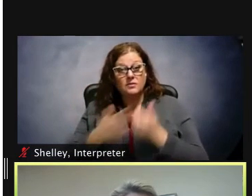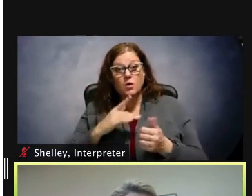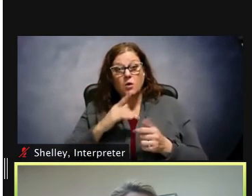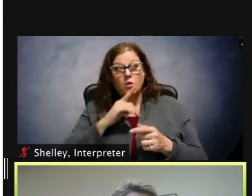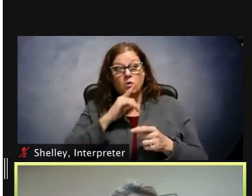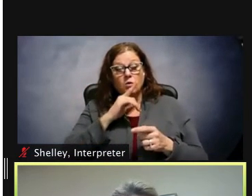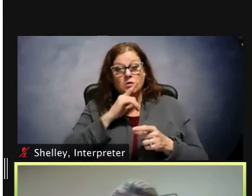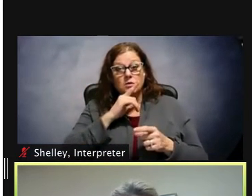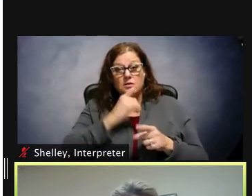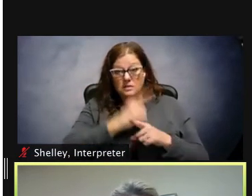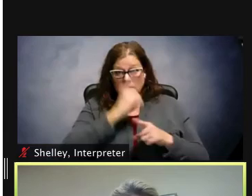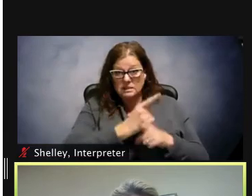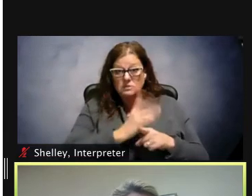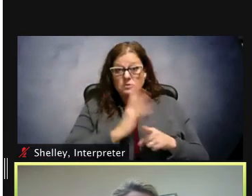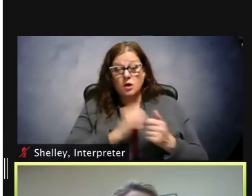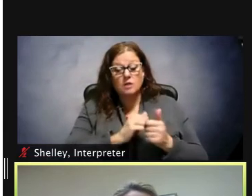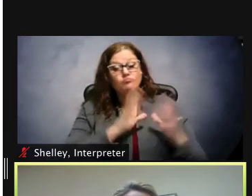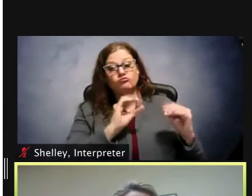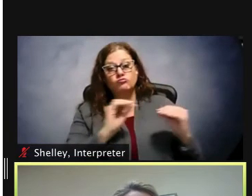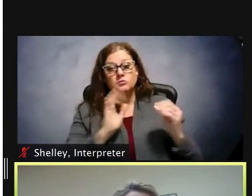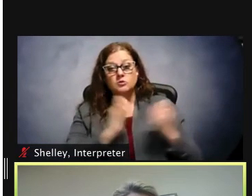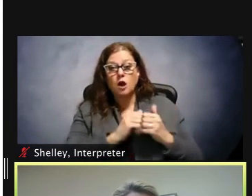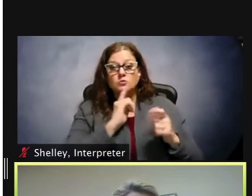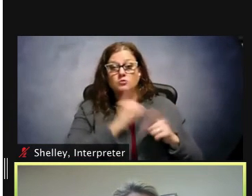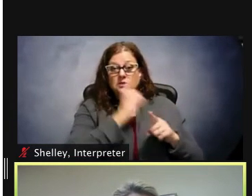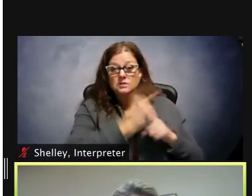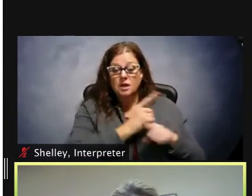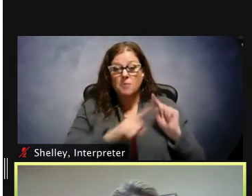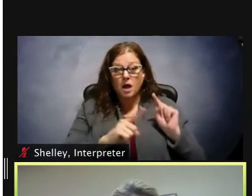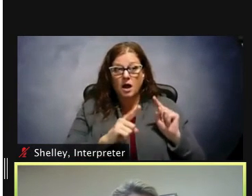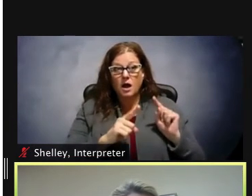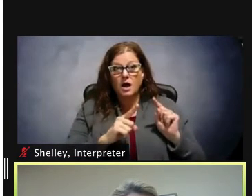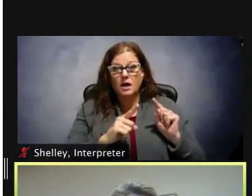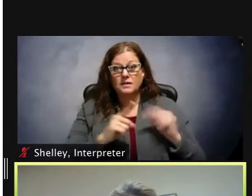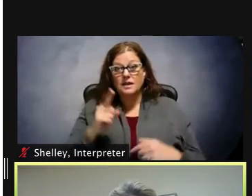he was talking to the siblings, both the girlfriend and the dad were signing.